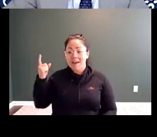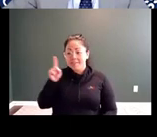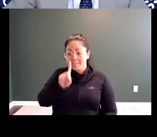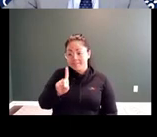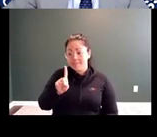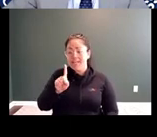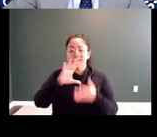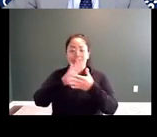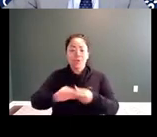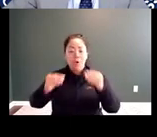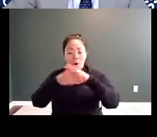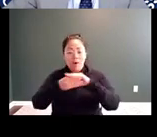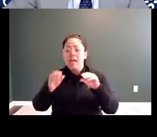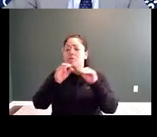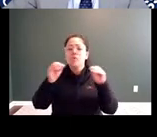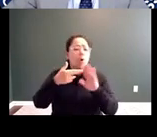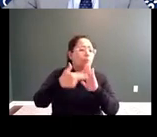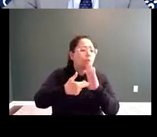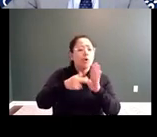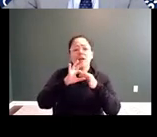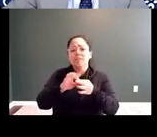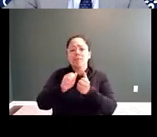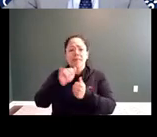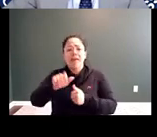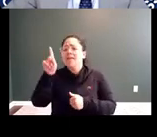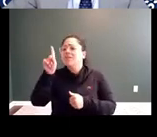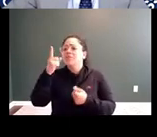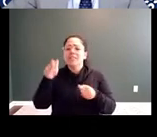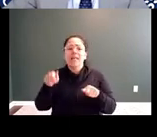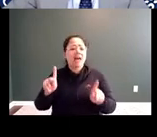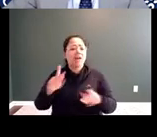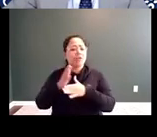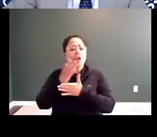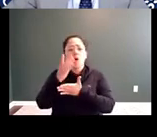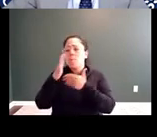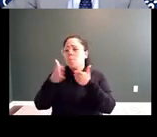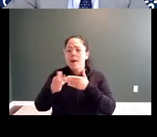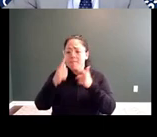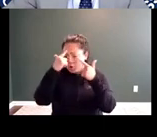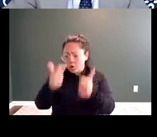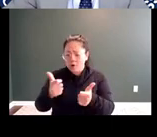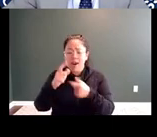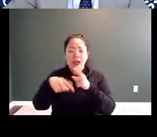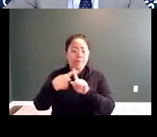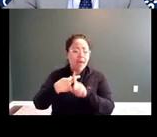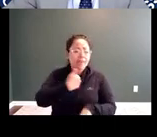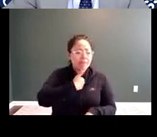and there are no rules around it. It's they're allowed to share whatever they want to share about themselves in their lives.